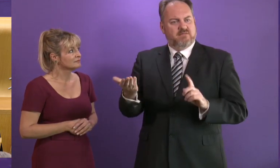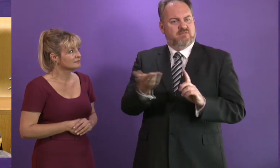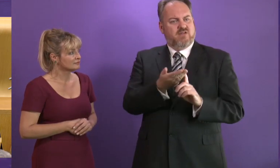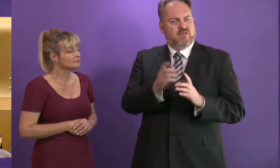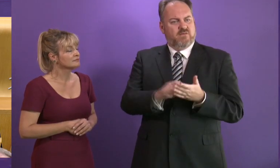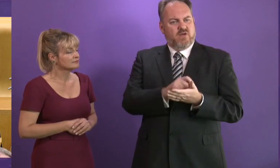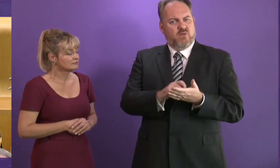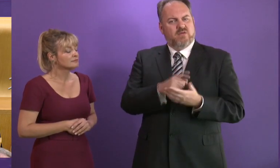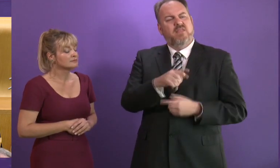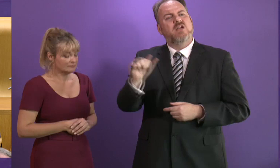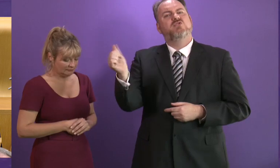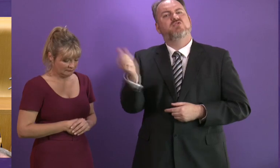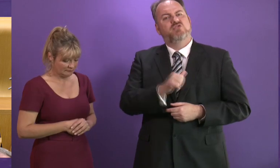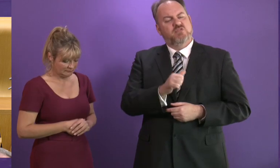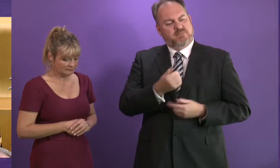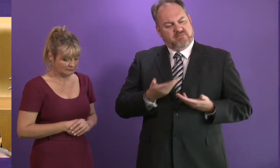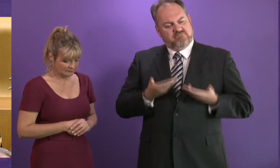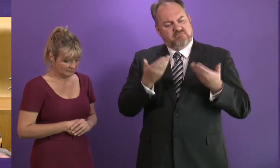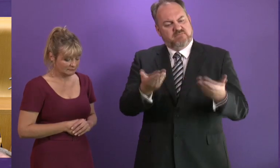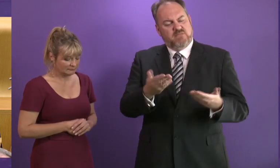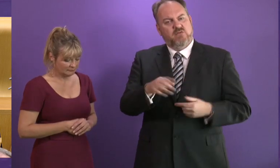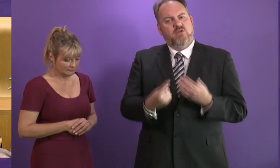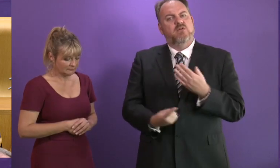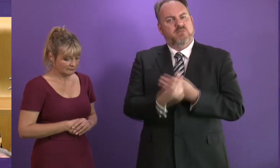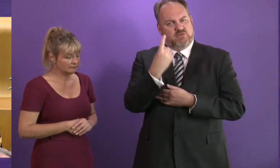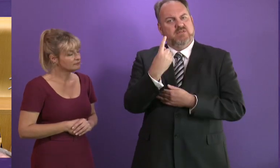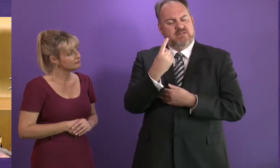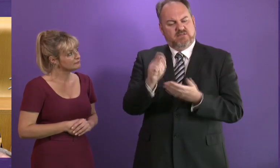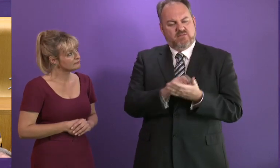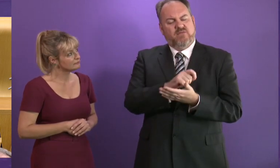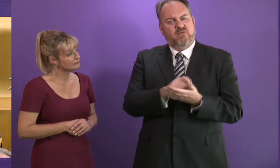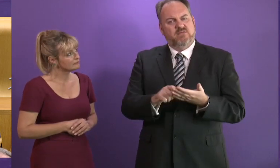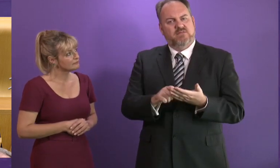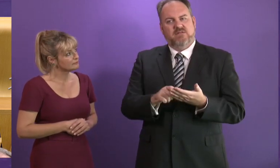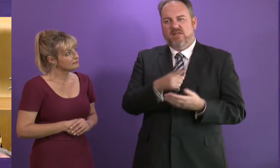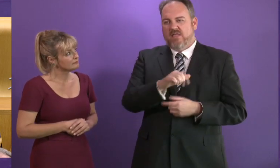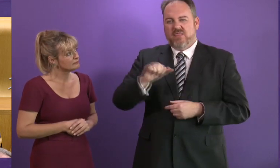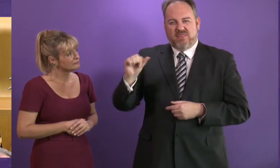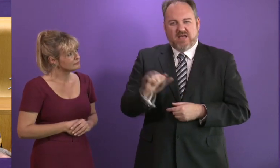a say. Tomorrow, many thousands of them will be taking to the streets across Scotland,